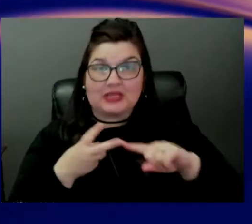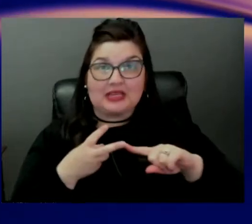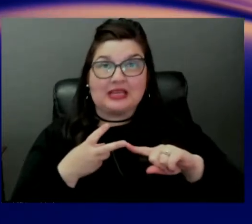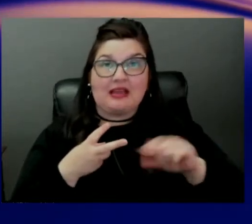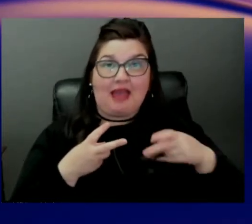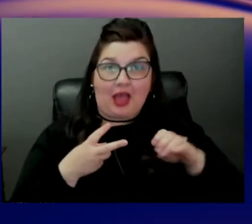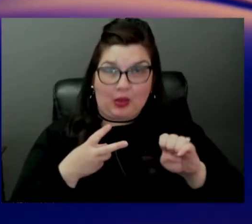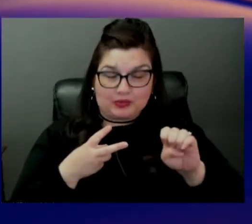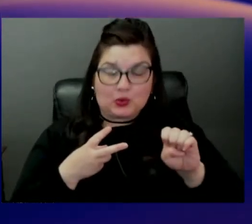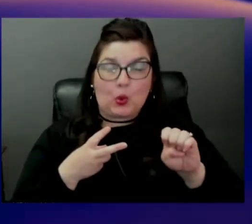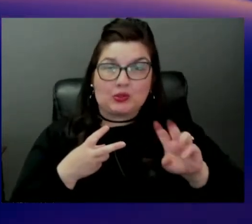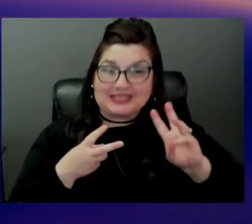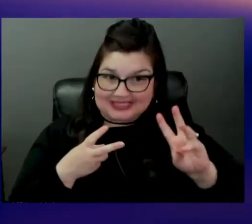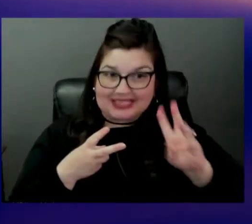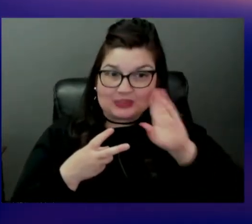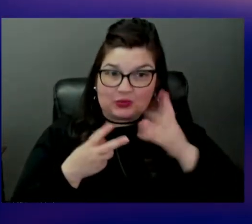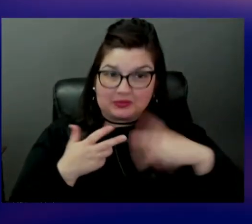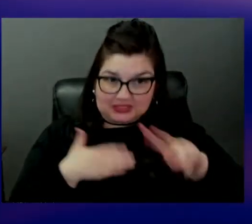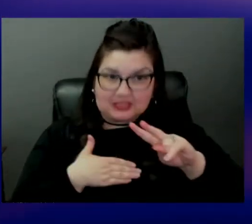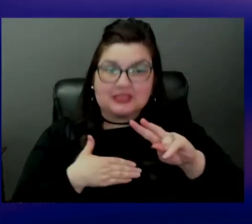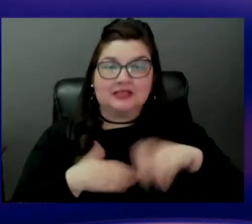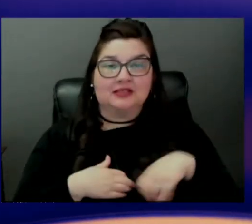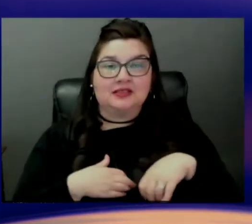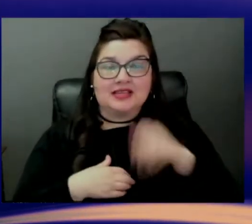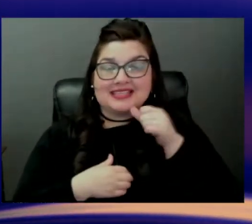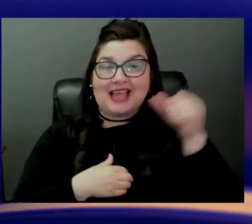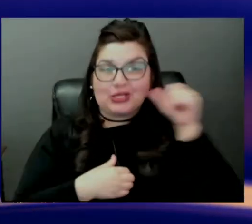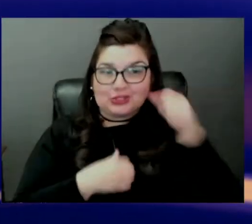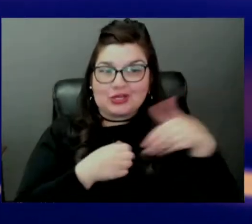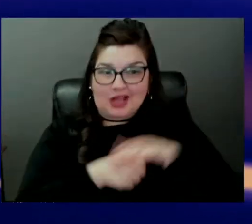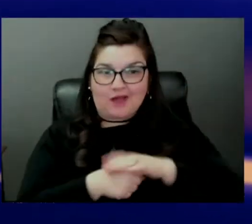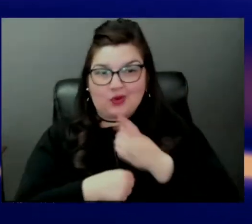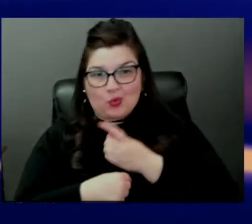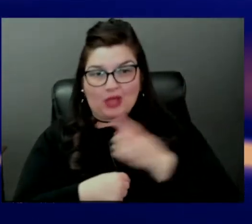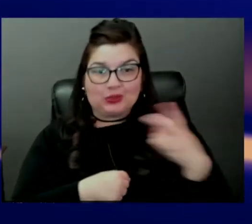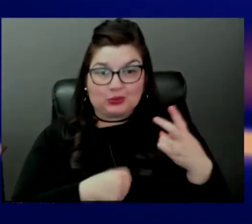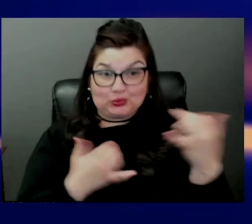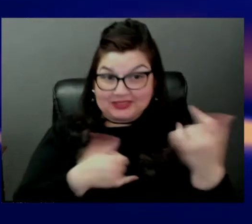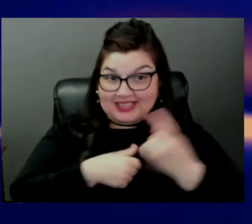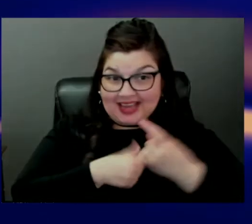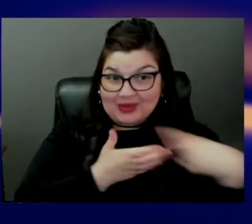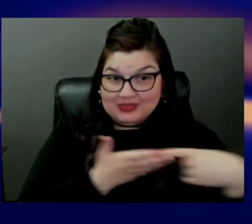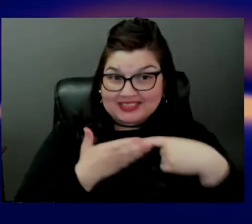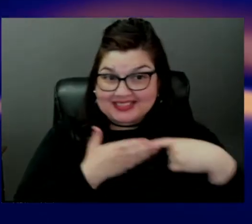Yesterday we covered episodes one and two. And today we'll cover episode three. [Suman] Yeah. - Okay, cool.